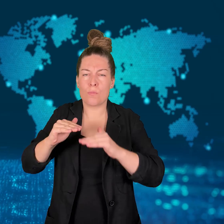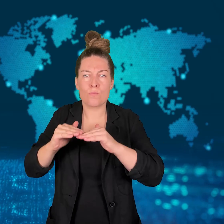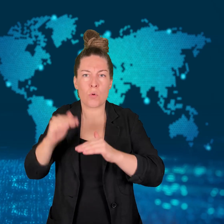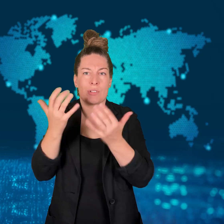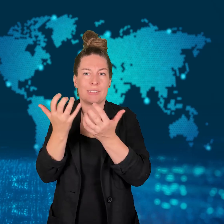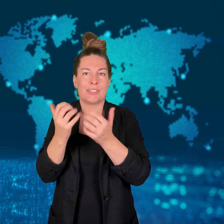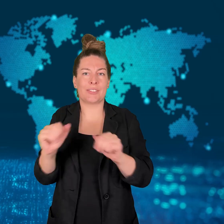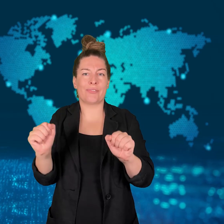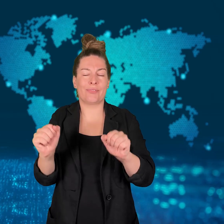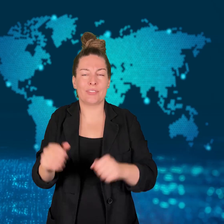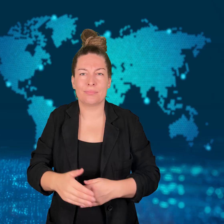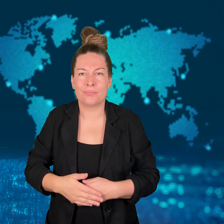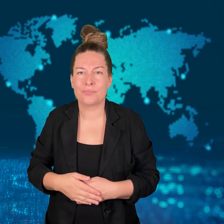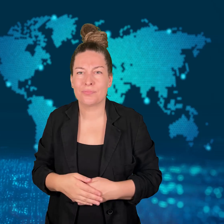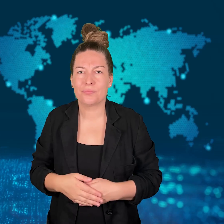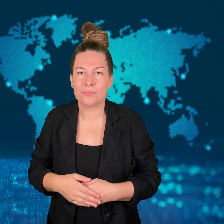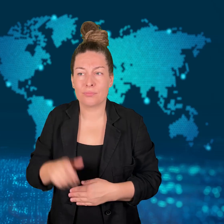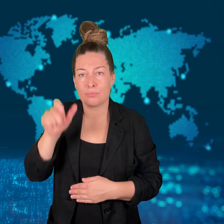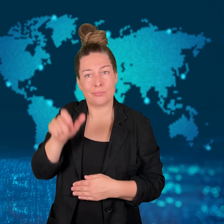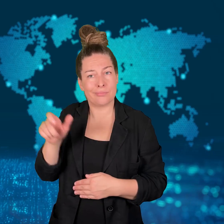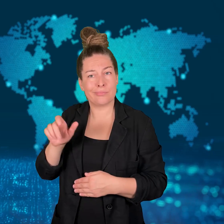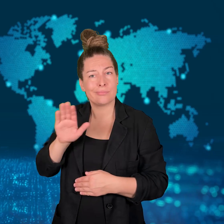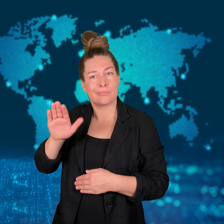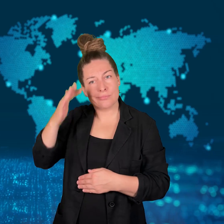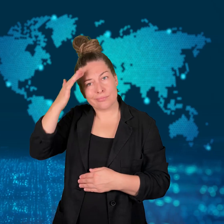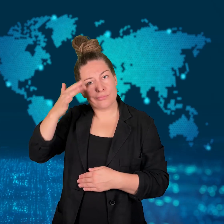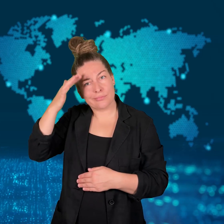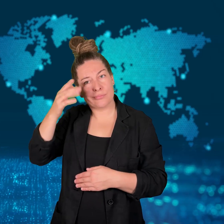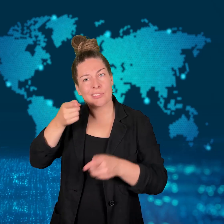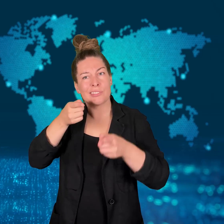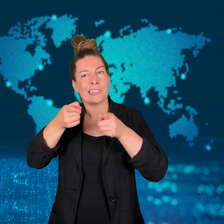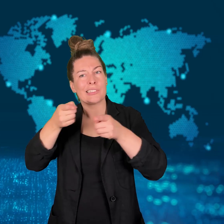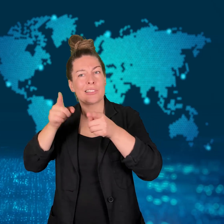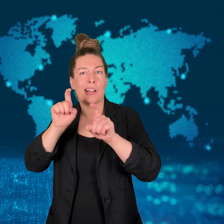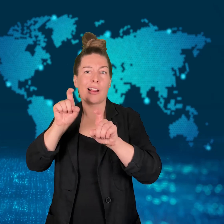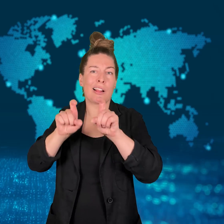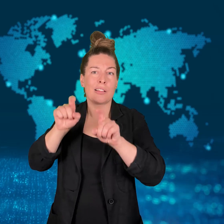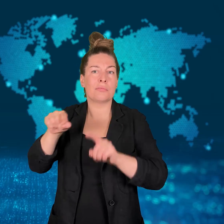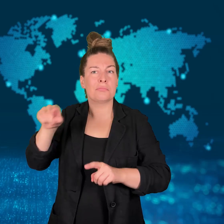Critics believe the new social media policy will mean